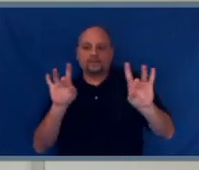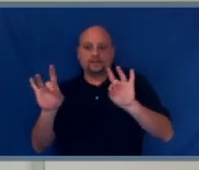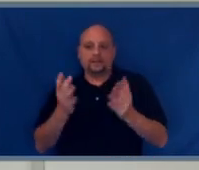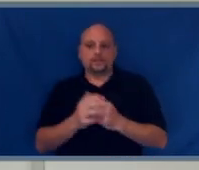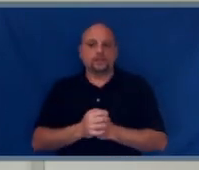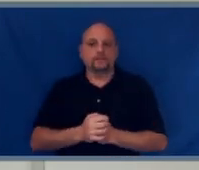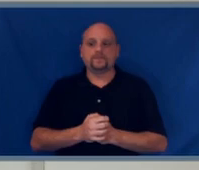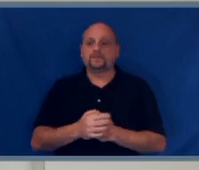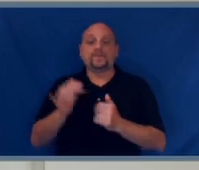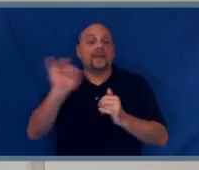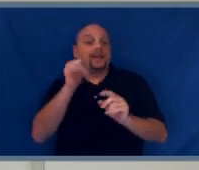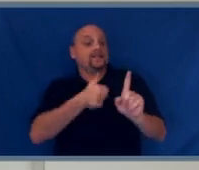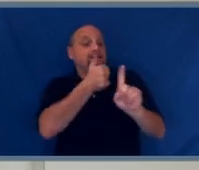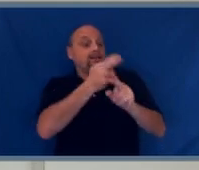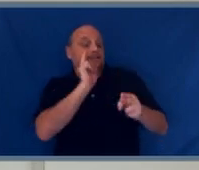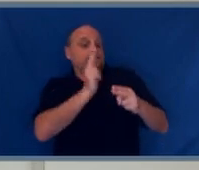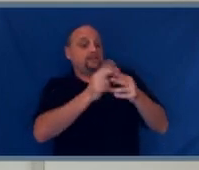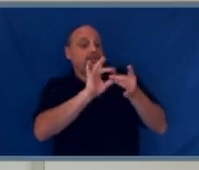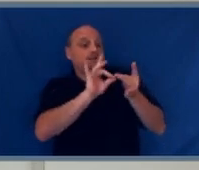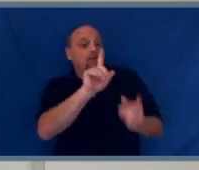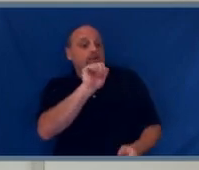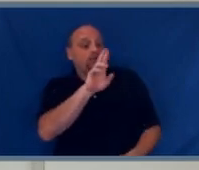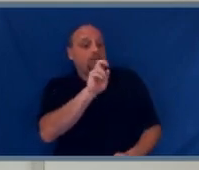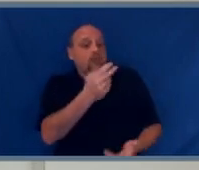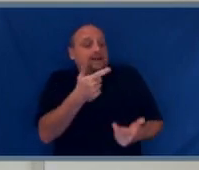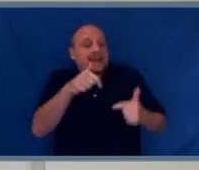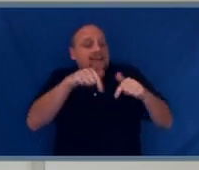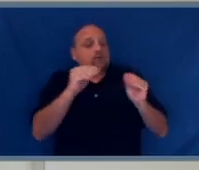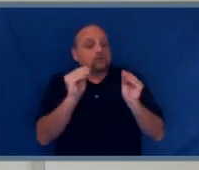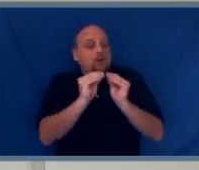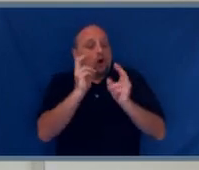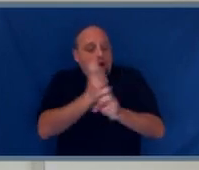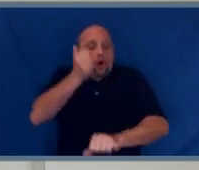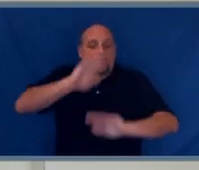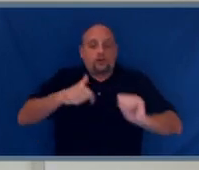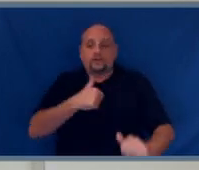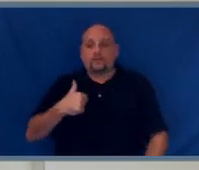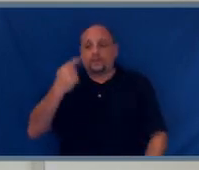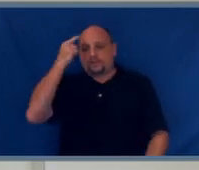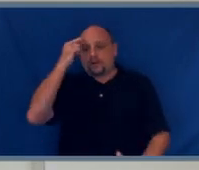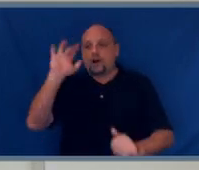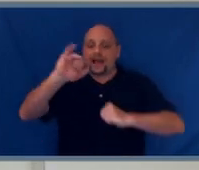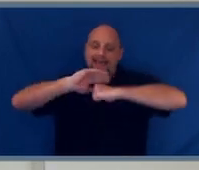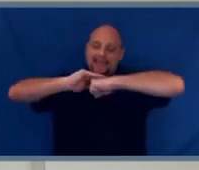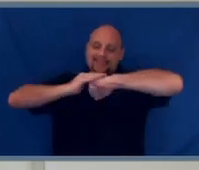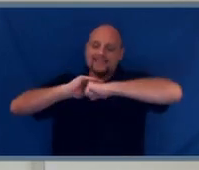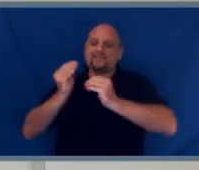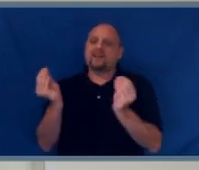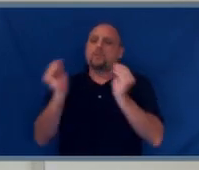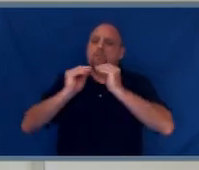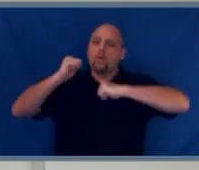SAMPLE. IT WAS MORE CHALLENGING M WHEN